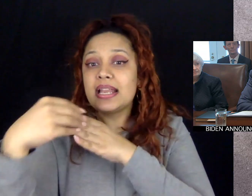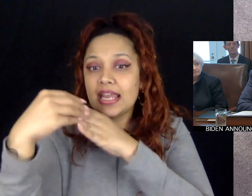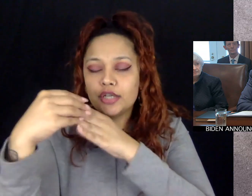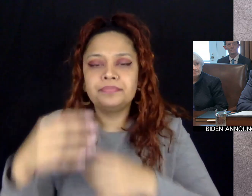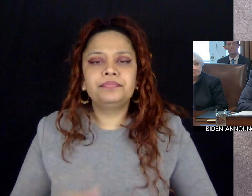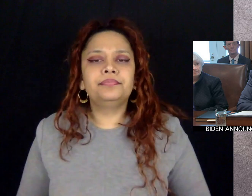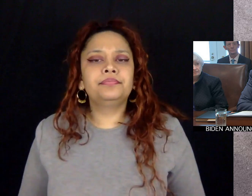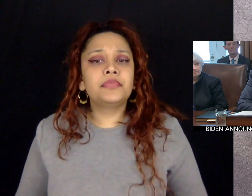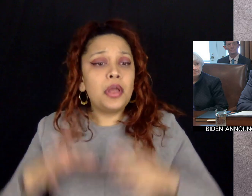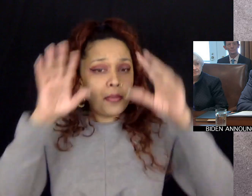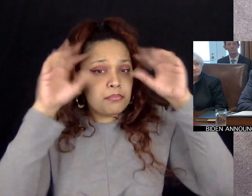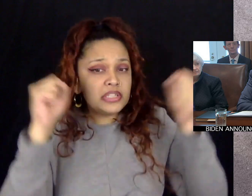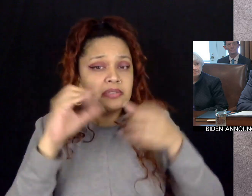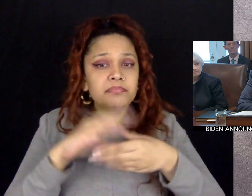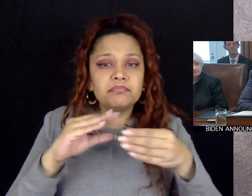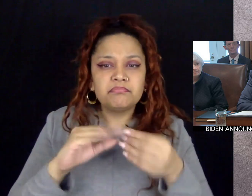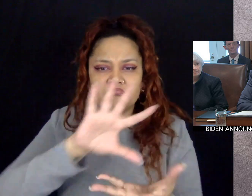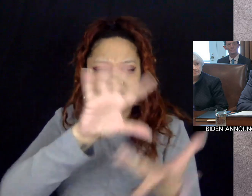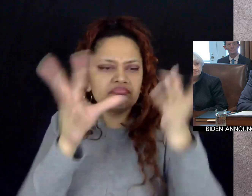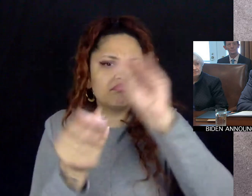Russian political and business leaders